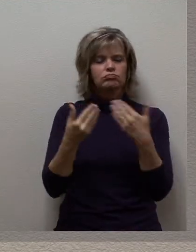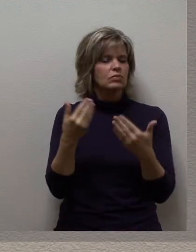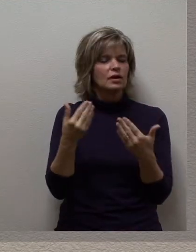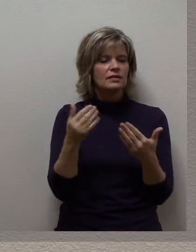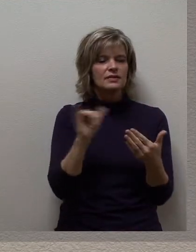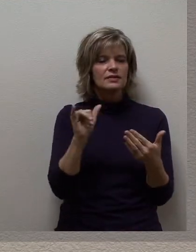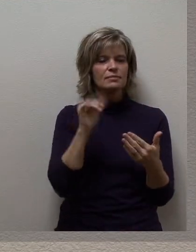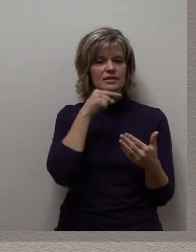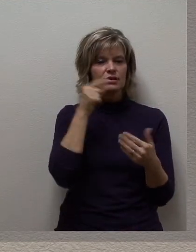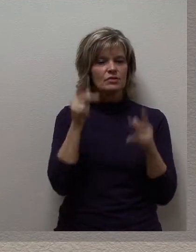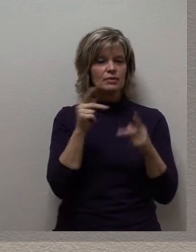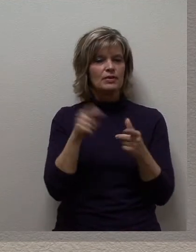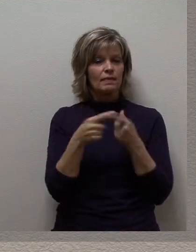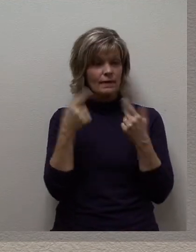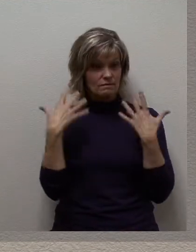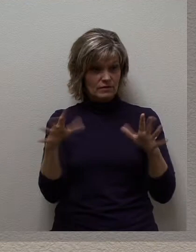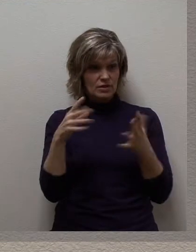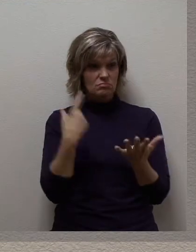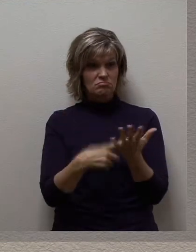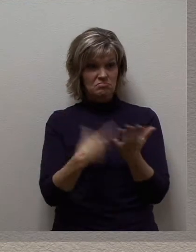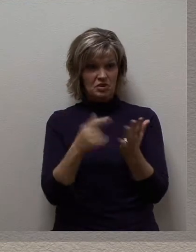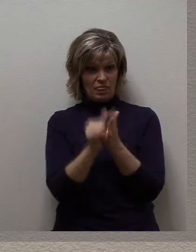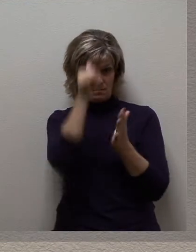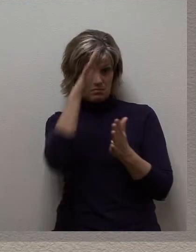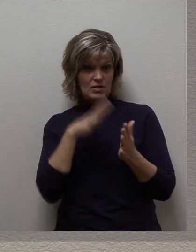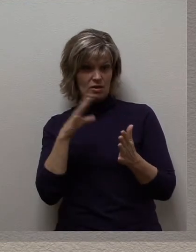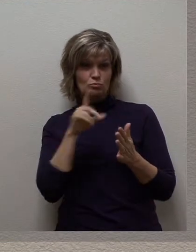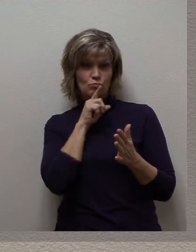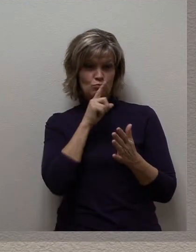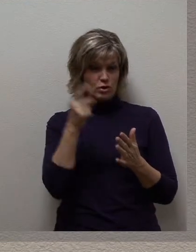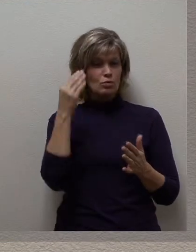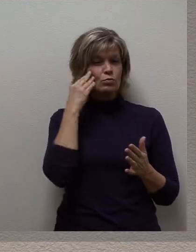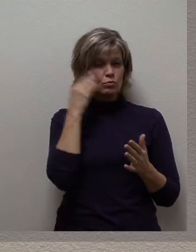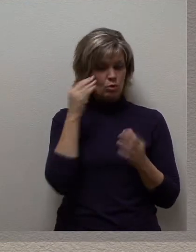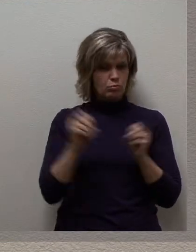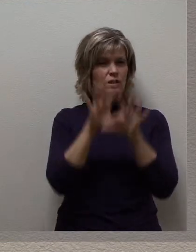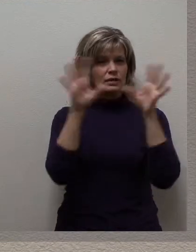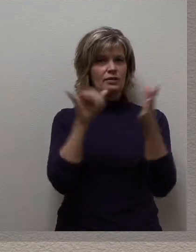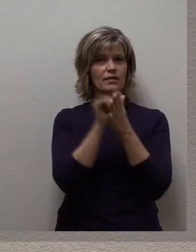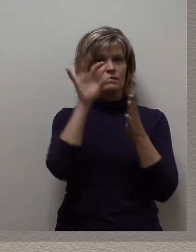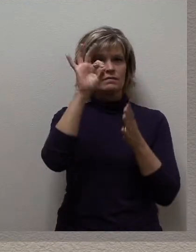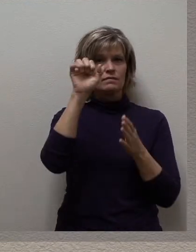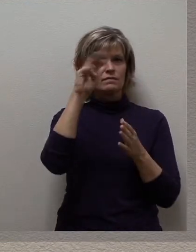After visiting with David it was very apparent that FEMA was very onboard with the same concept